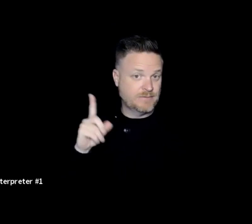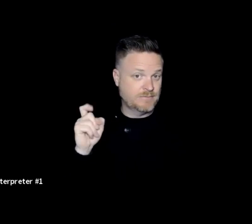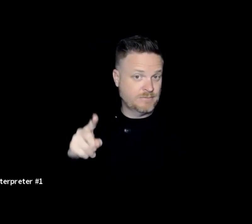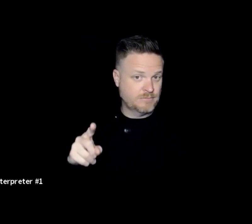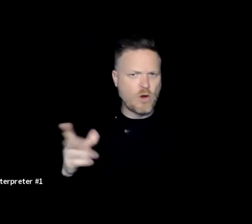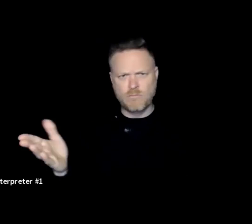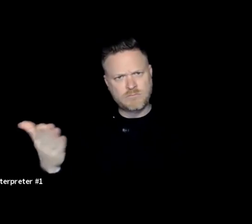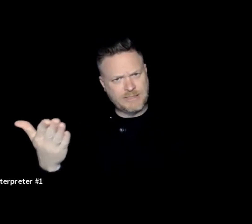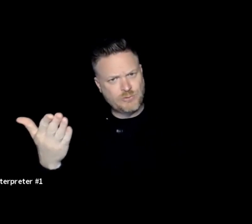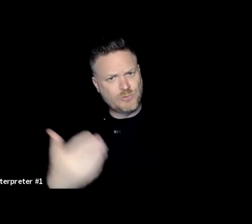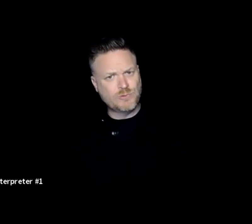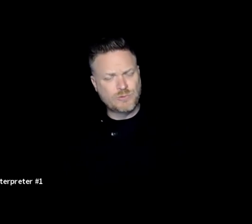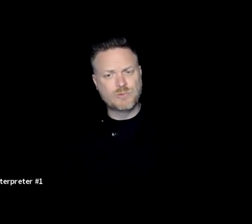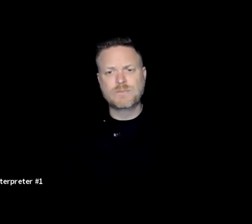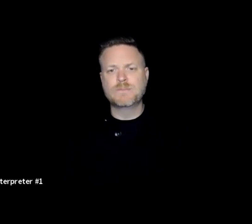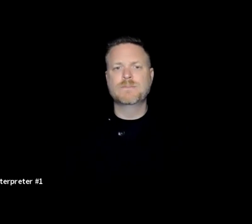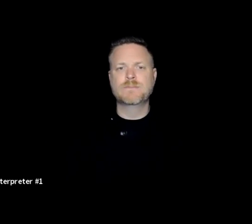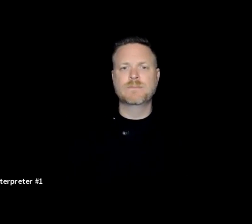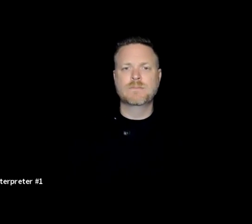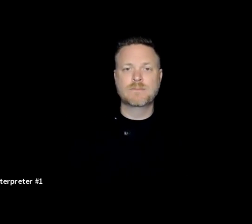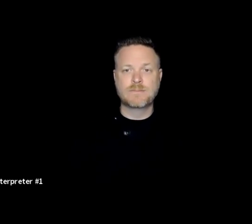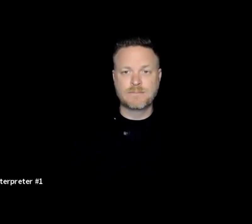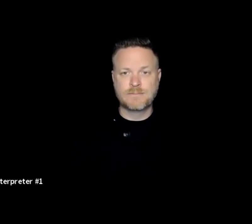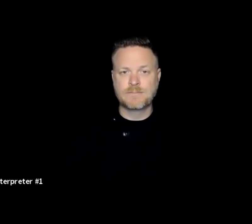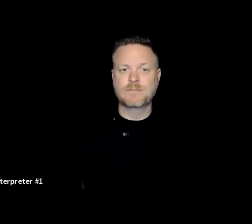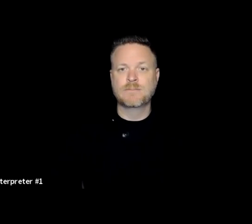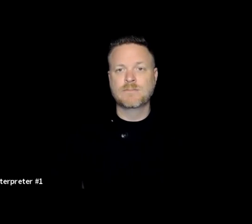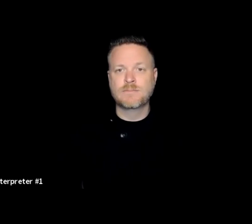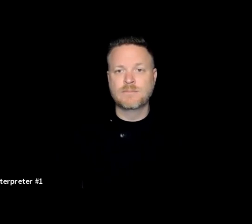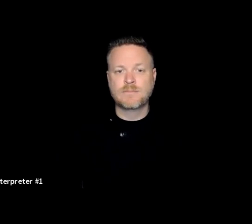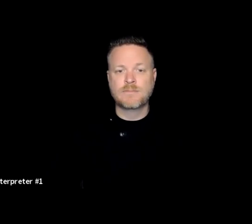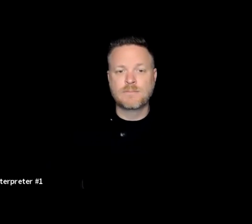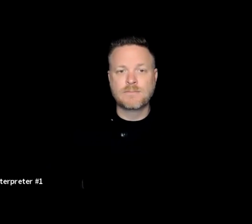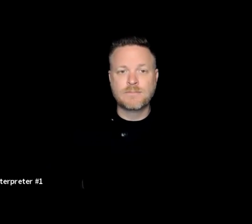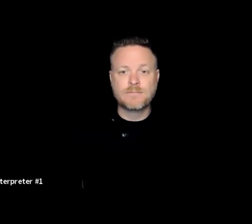Great. I wanted to jump in and just add a few other things.